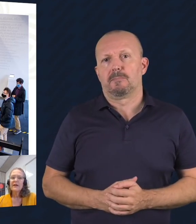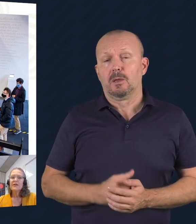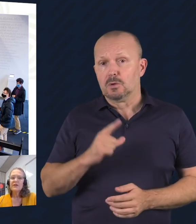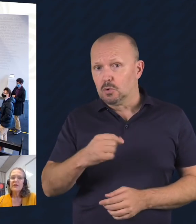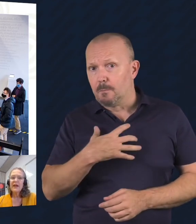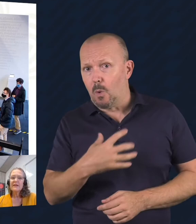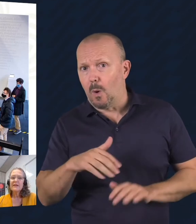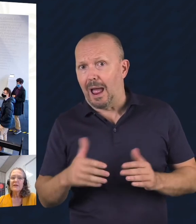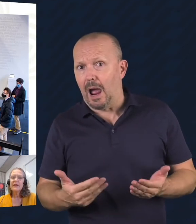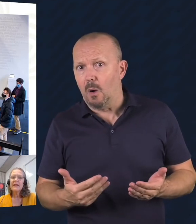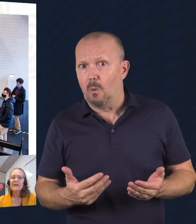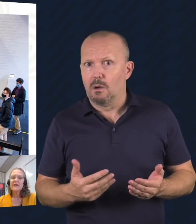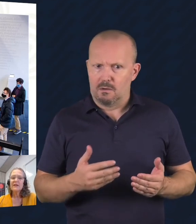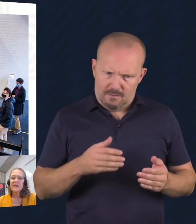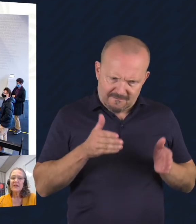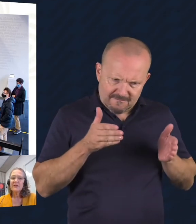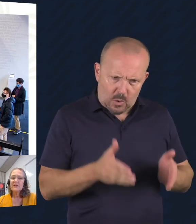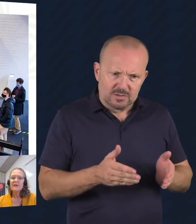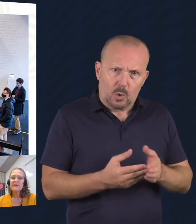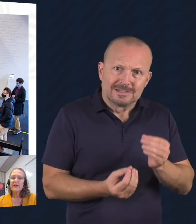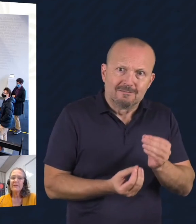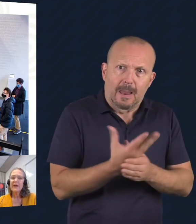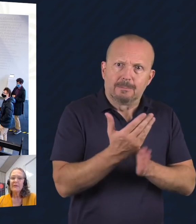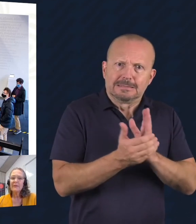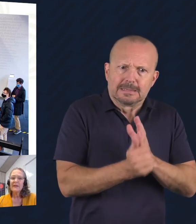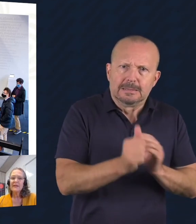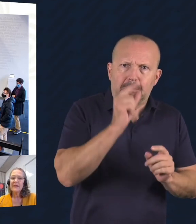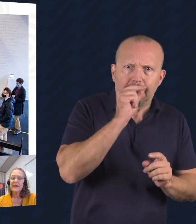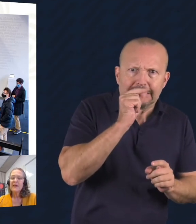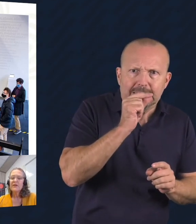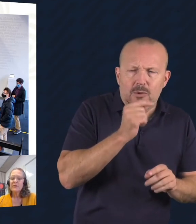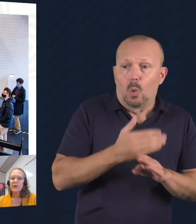To do this, we need to continue to develop capability to work